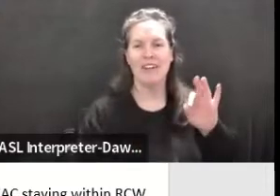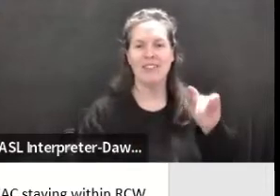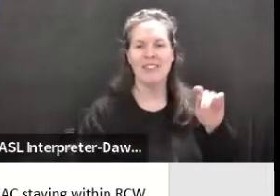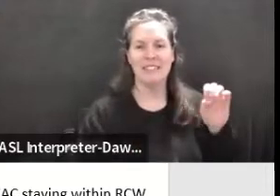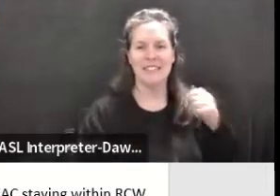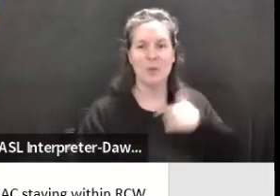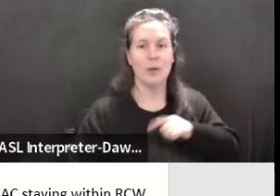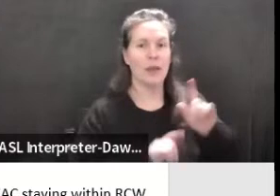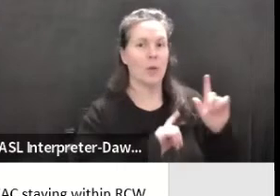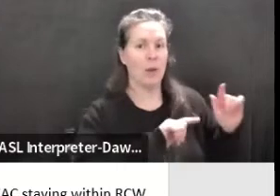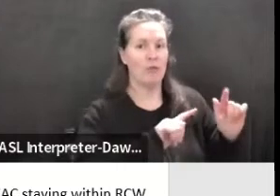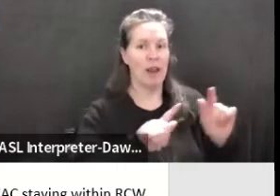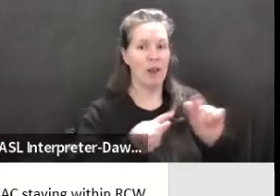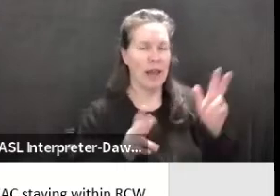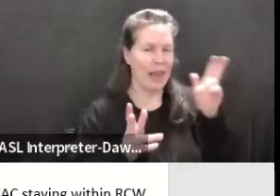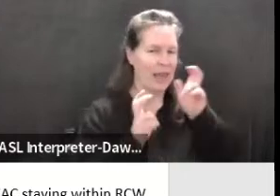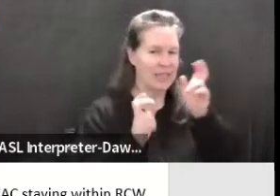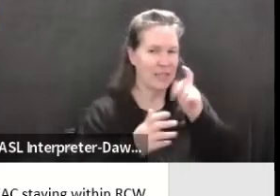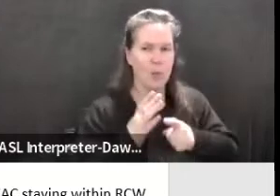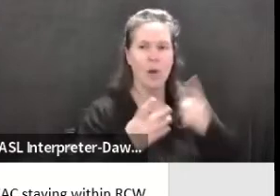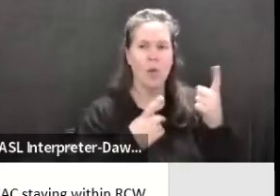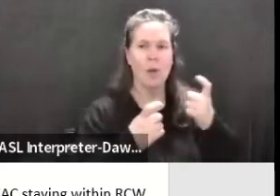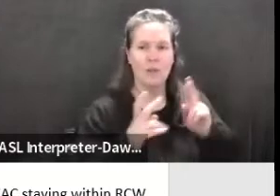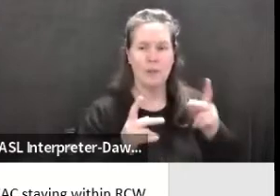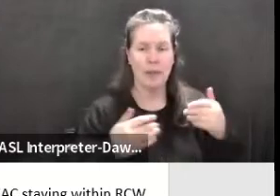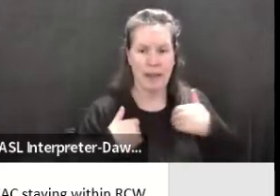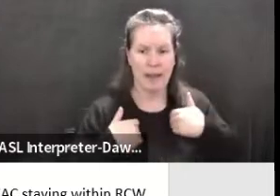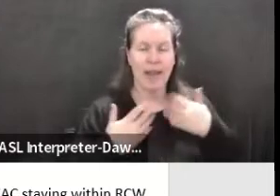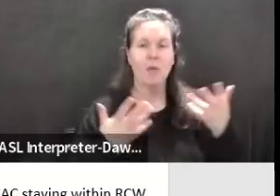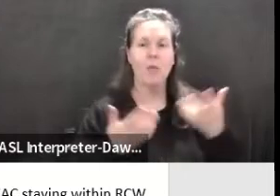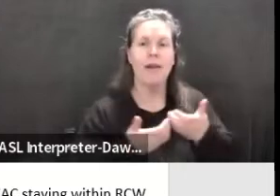to what questions people had, kind of what gaps in people's knowledge.